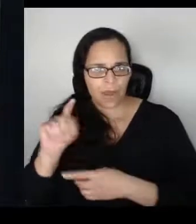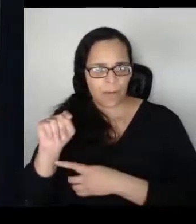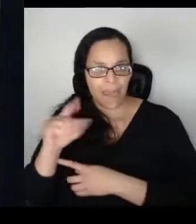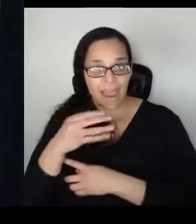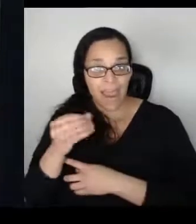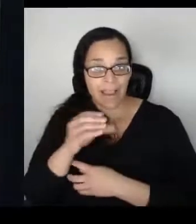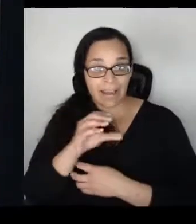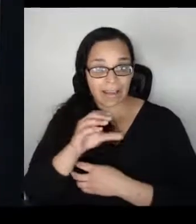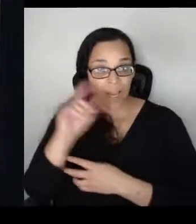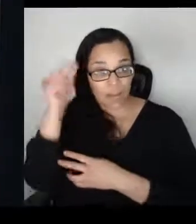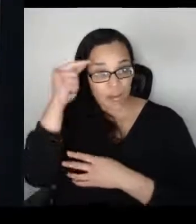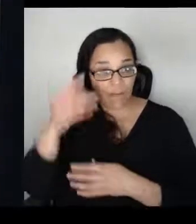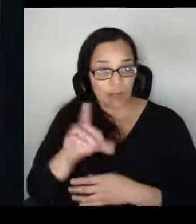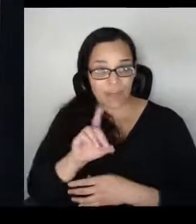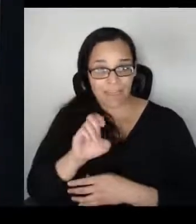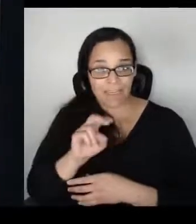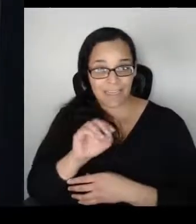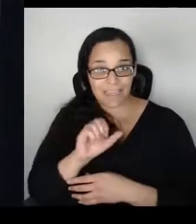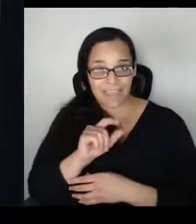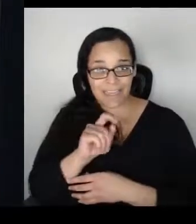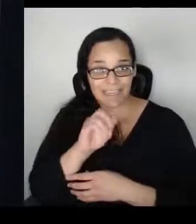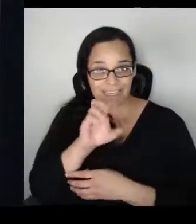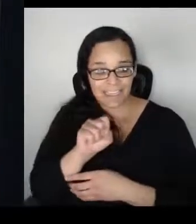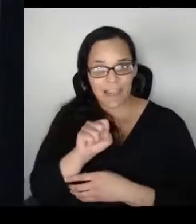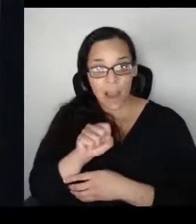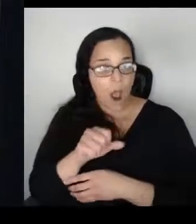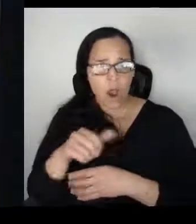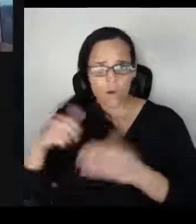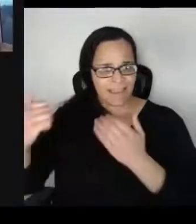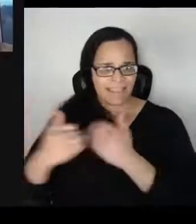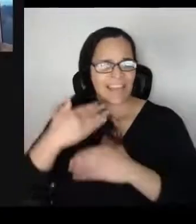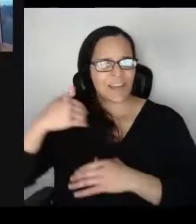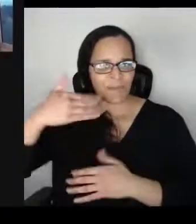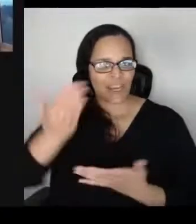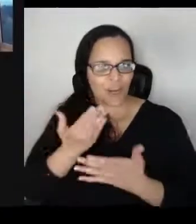"the date and time you have on the buses, I can fill them." Cristina.